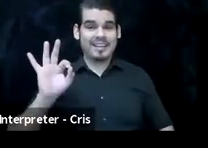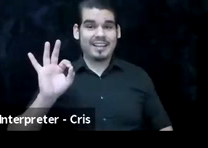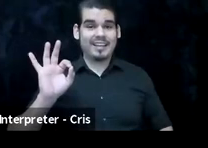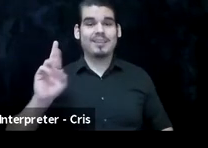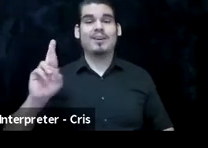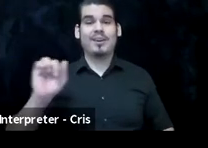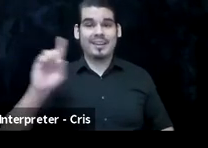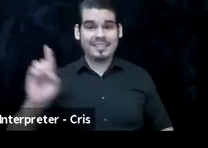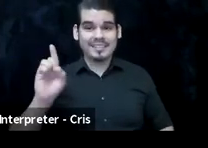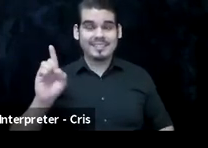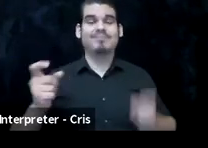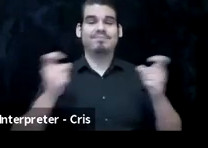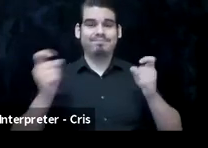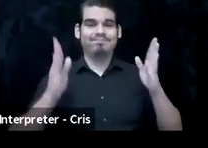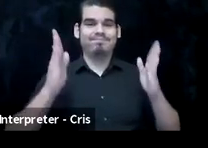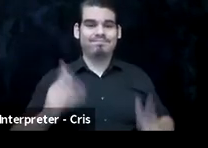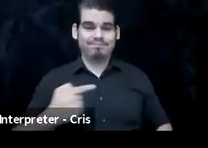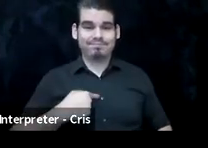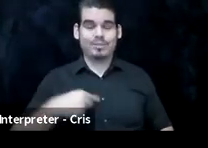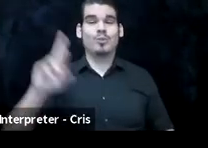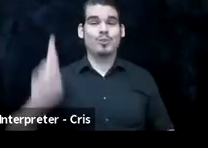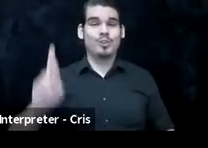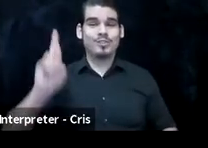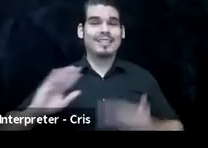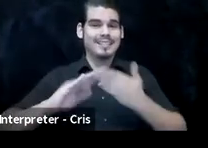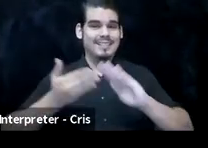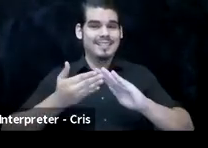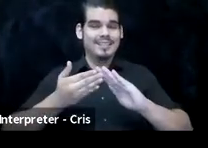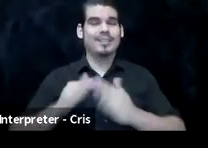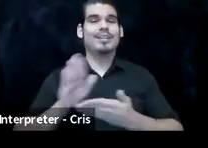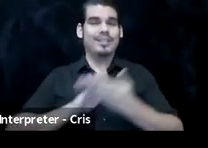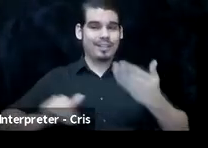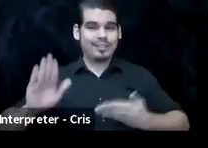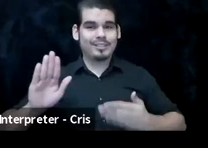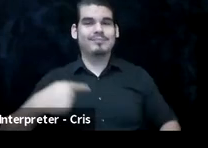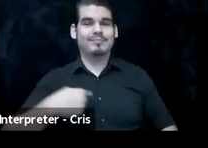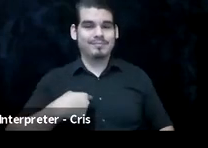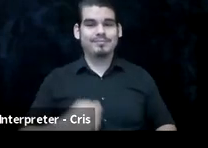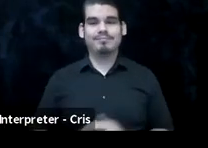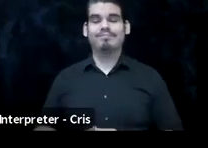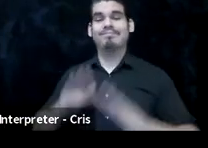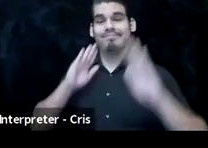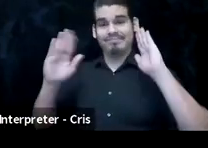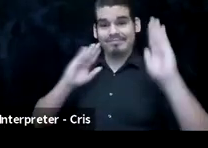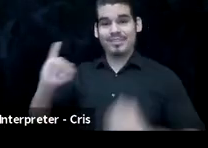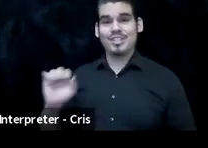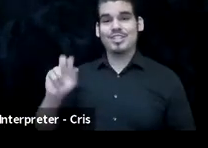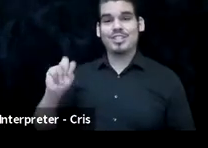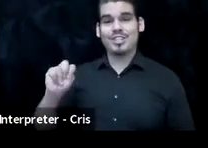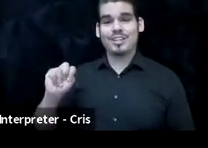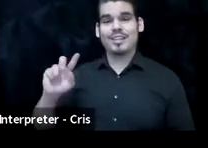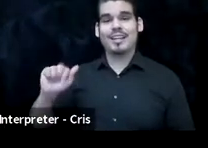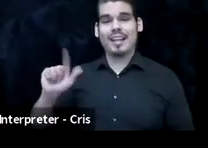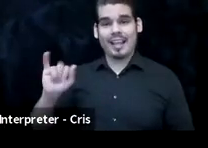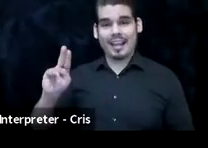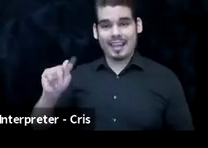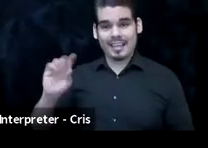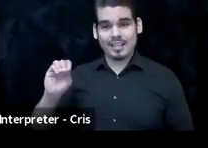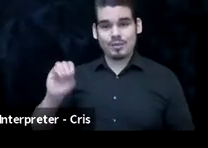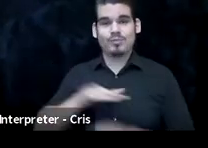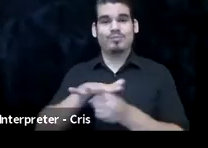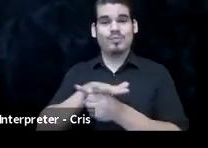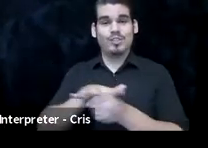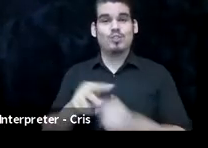RAD Region II: hi everyone, my name is jungle and, although I am the Regional Affairs director for region to as well as a student at SAC city Community college and it is so nice to see you all here today.